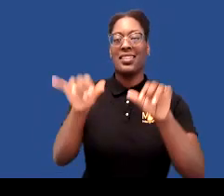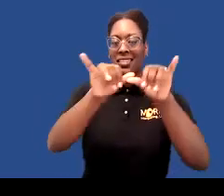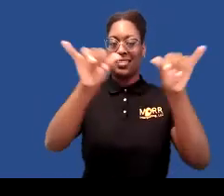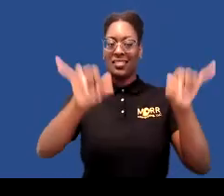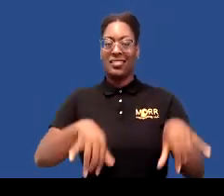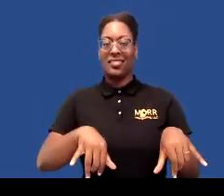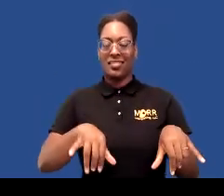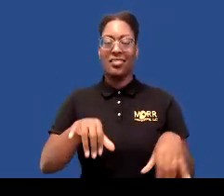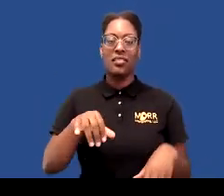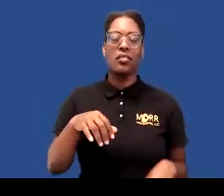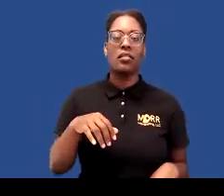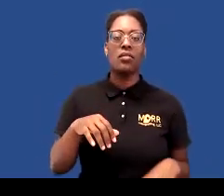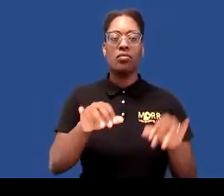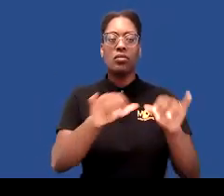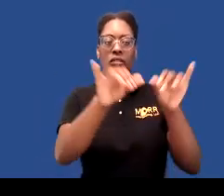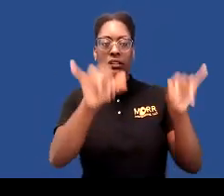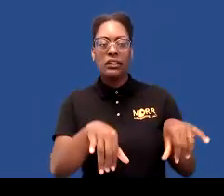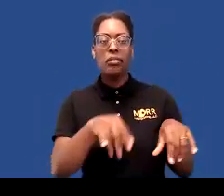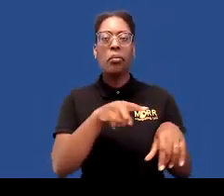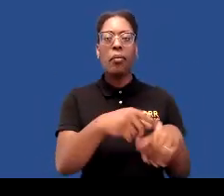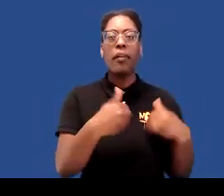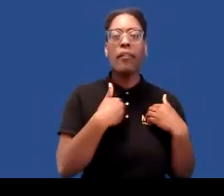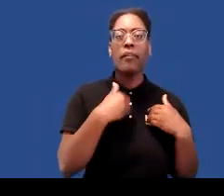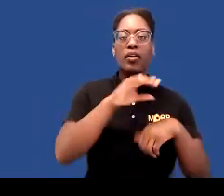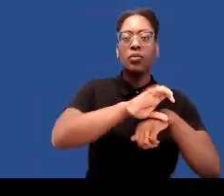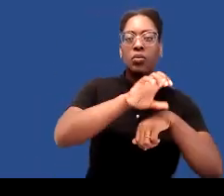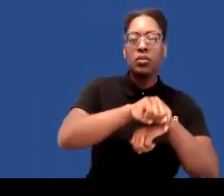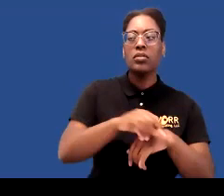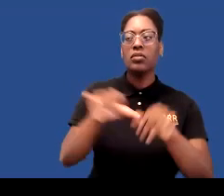consultants exist, the systems in which the students exist,